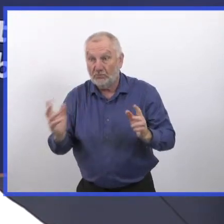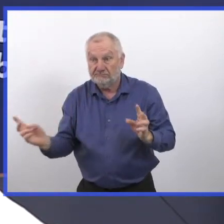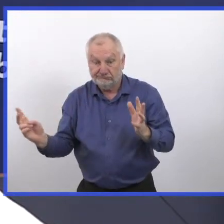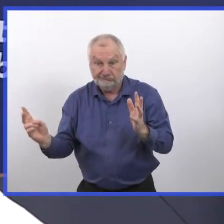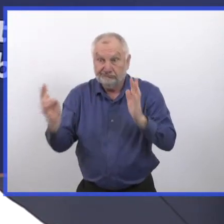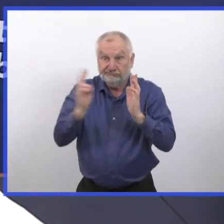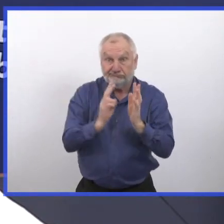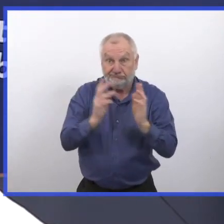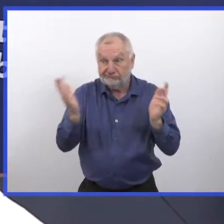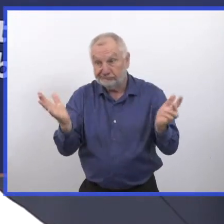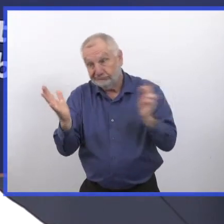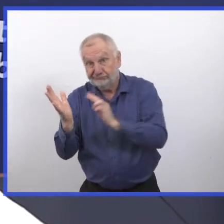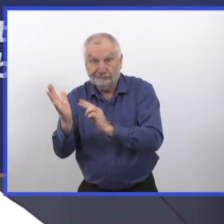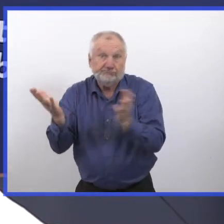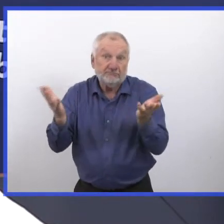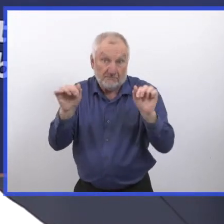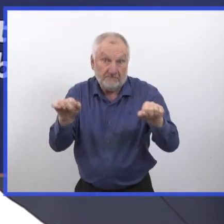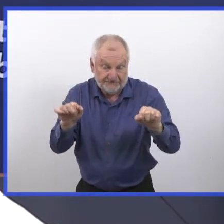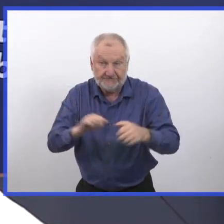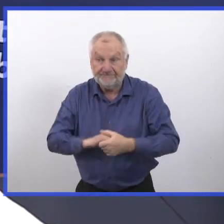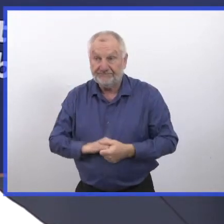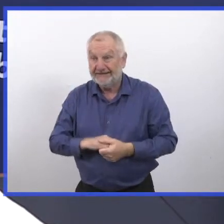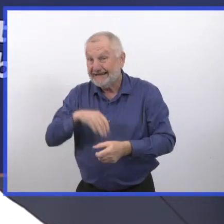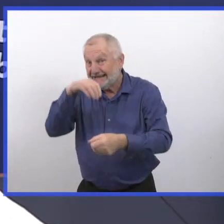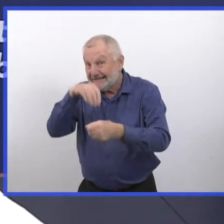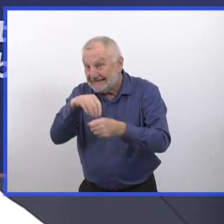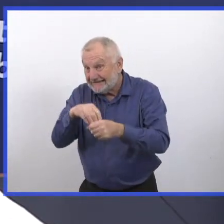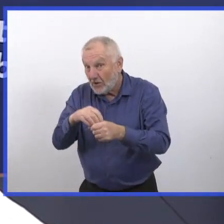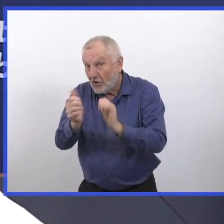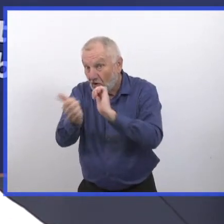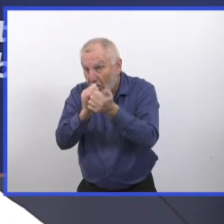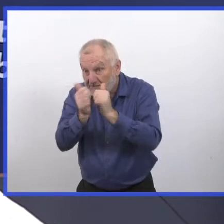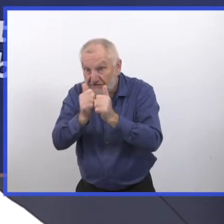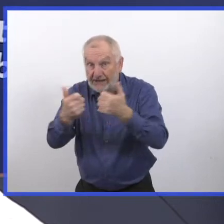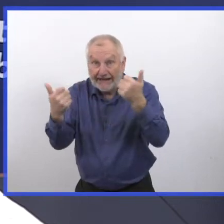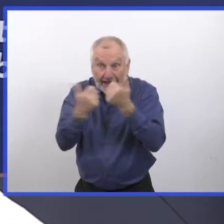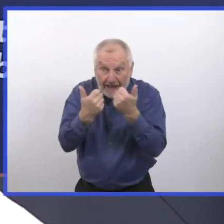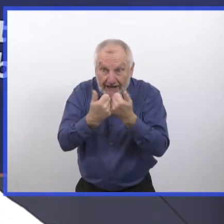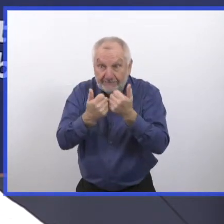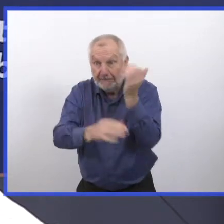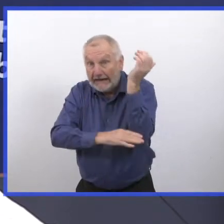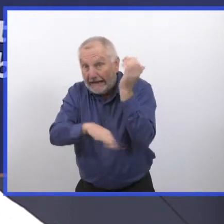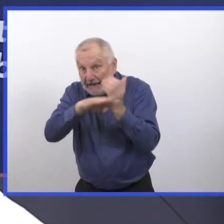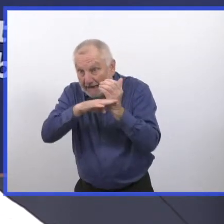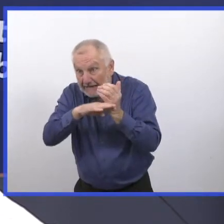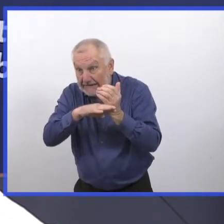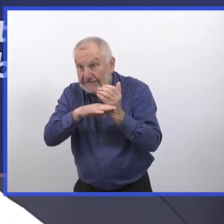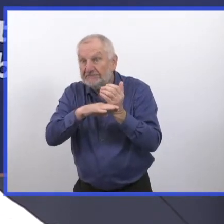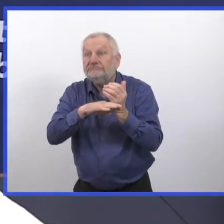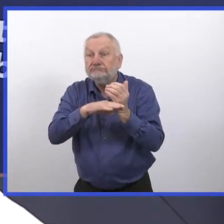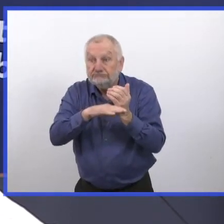so obviously we know some people are relatively asymptomatic. You know, they lose their sense of smell for a day or they have a bit of a runny nose,